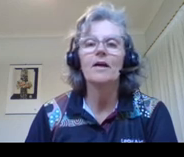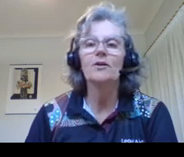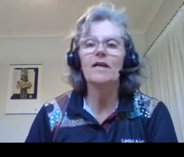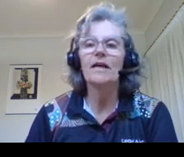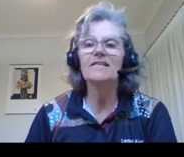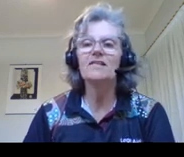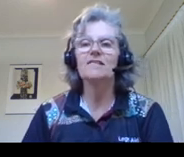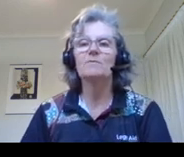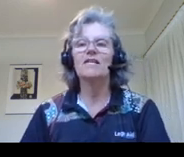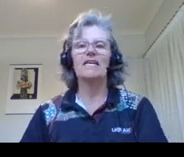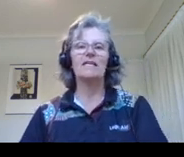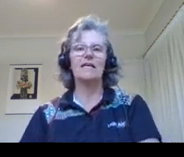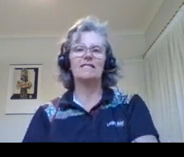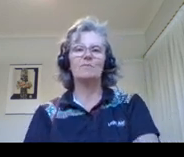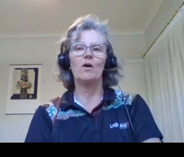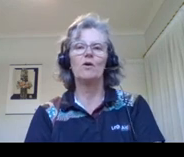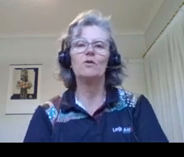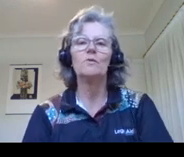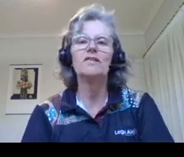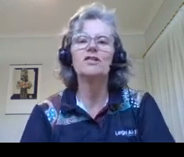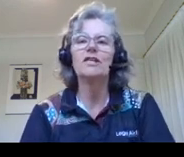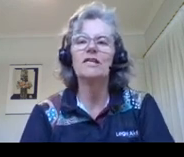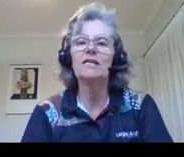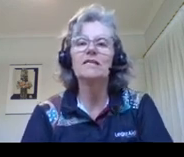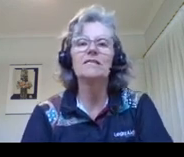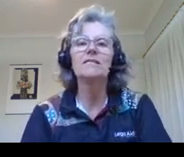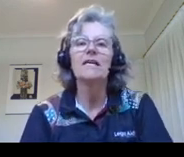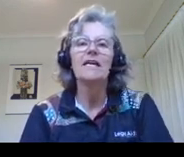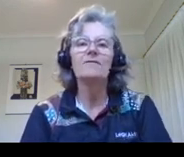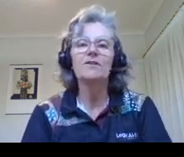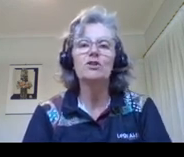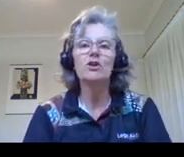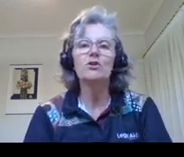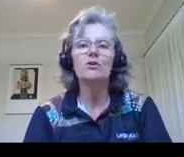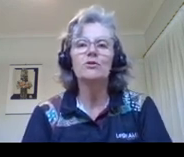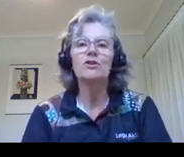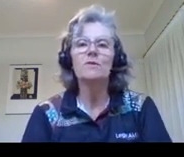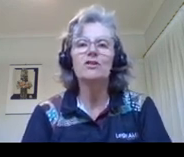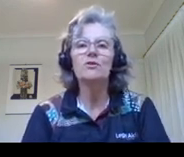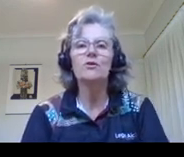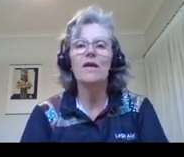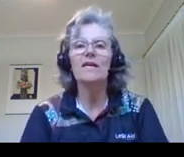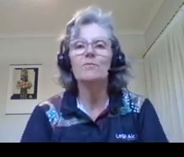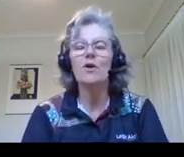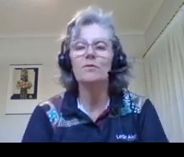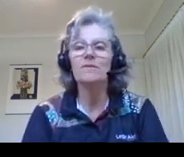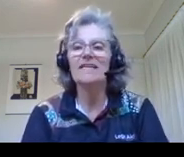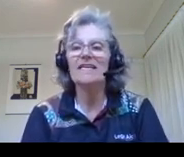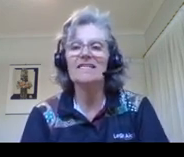okay so this is my second last poll which is if it's too good to be true it probably is